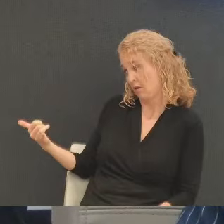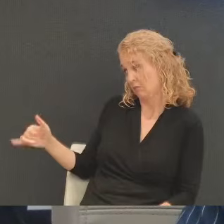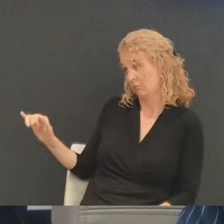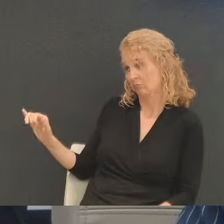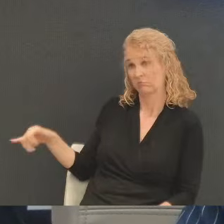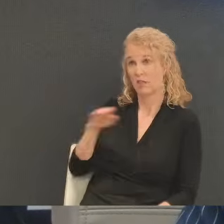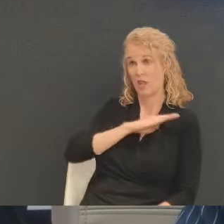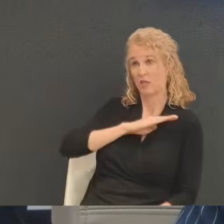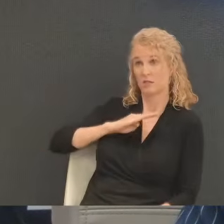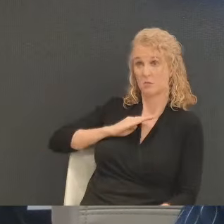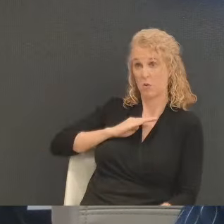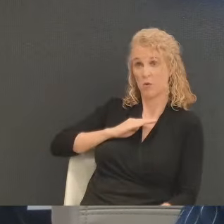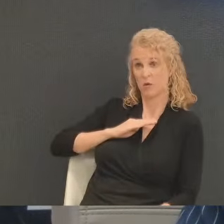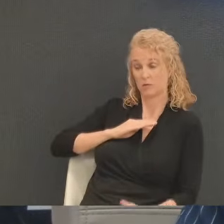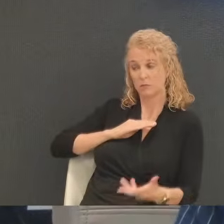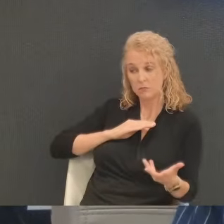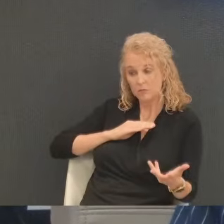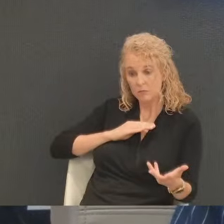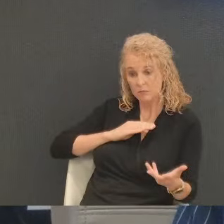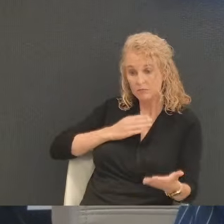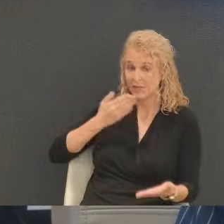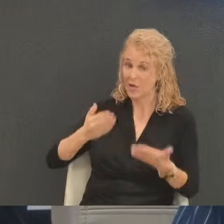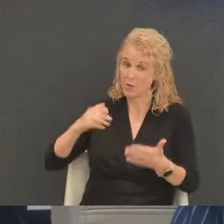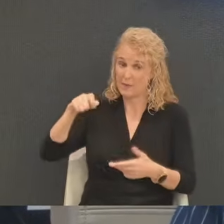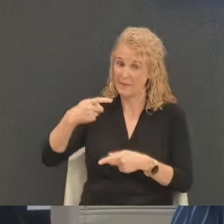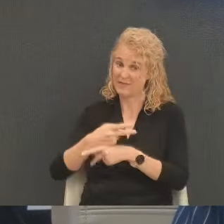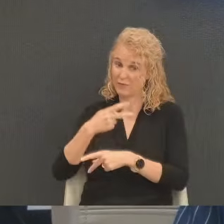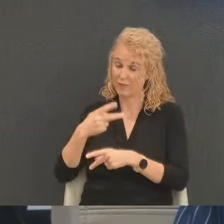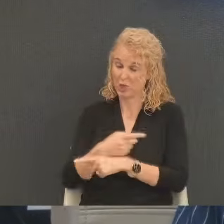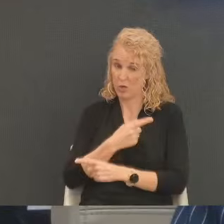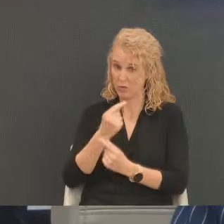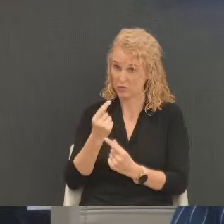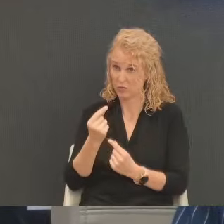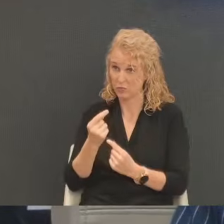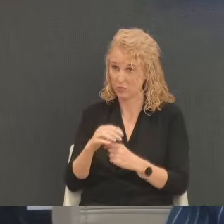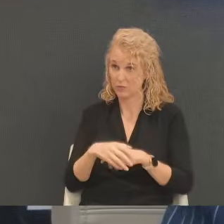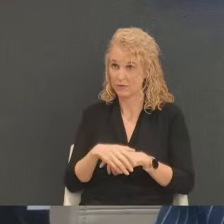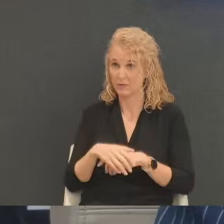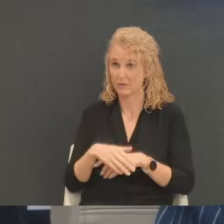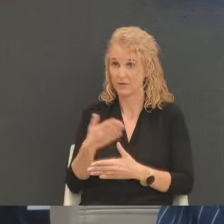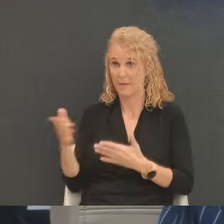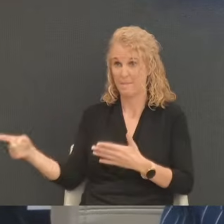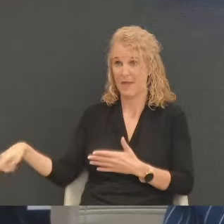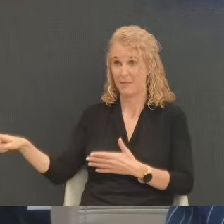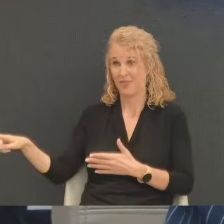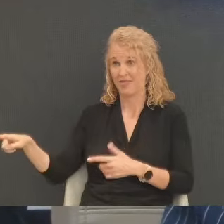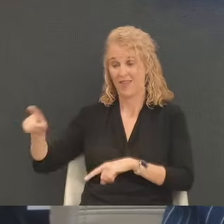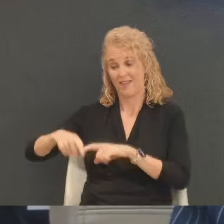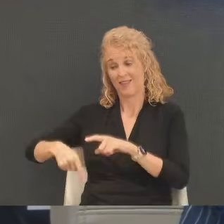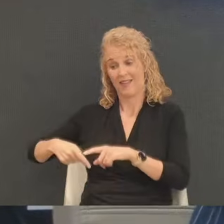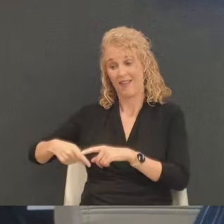hold on. We might have to find another board to handle mental health money. So, I want to know,